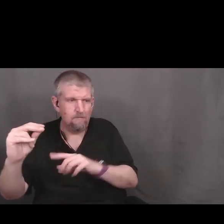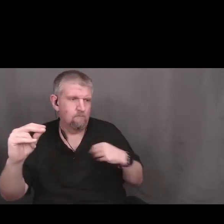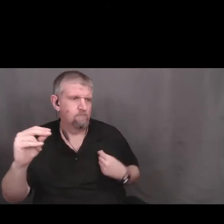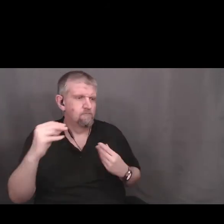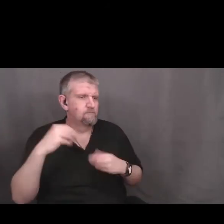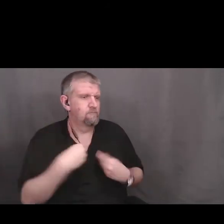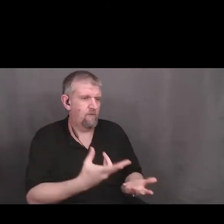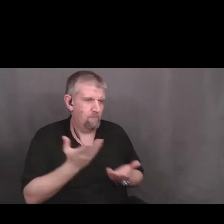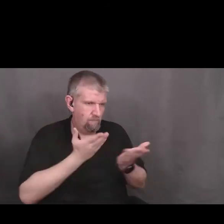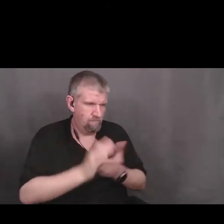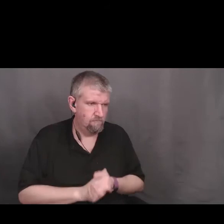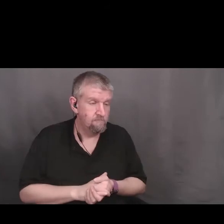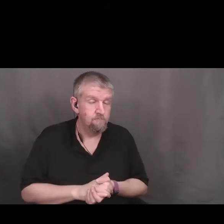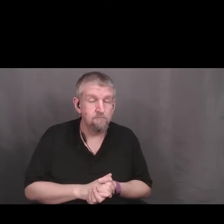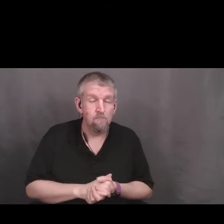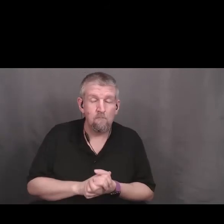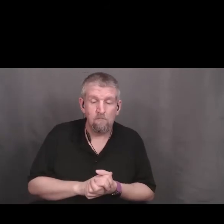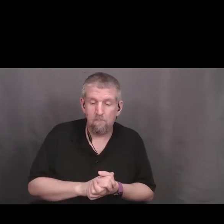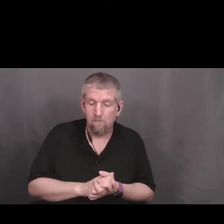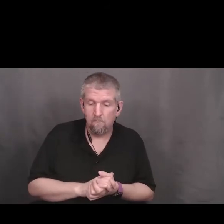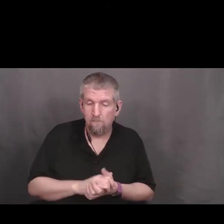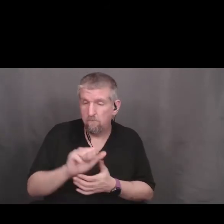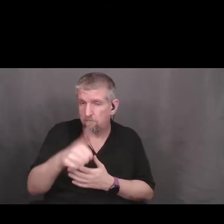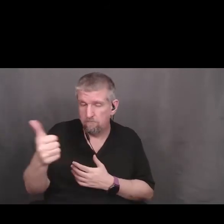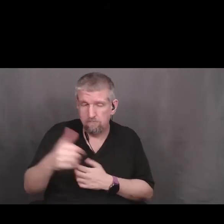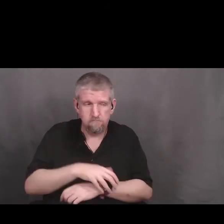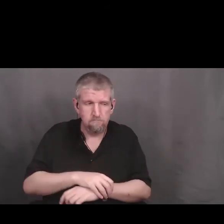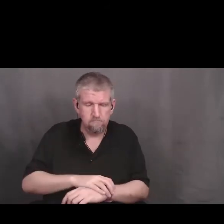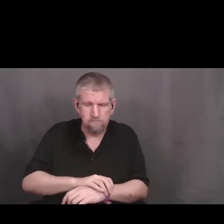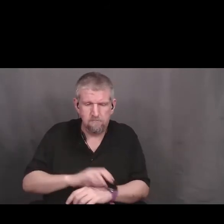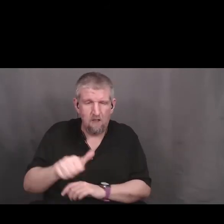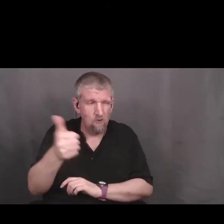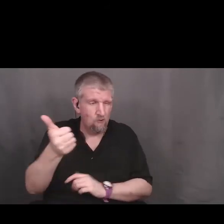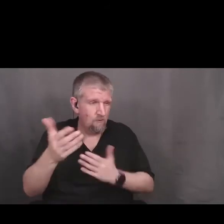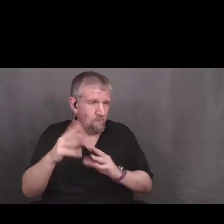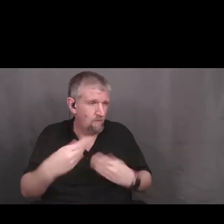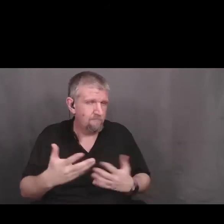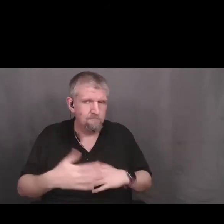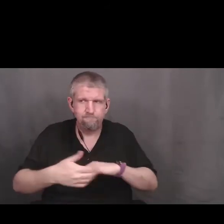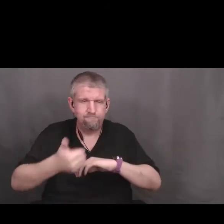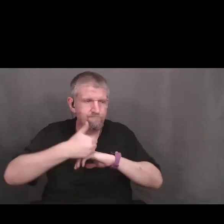In addition to that, while they have other services such as transportation services,